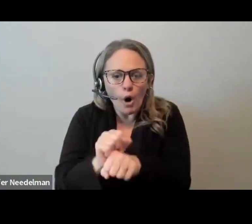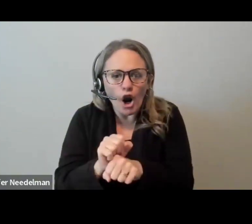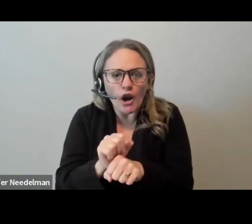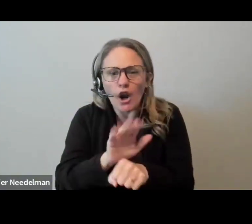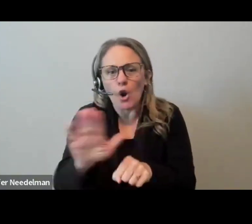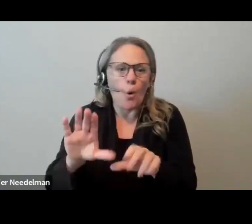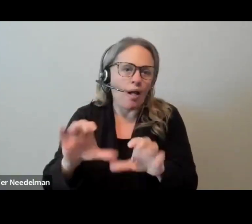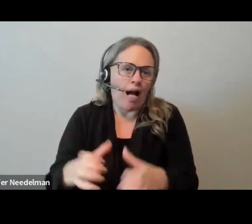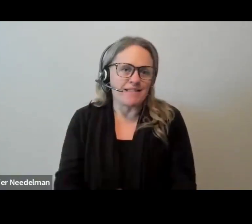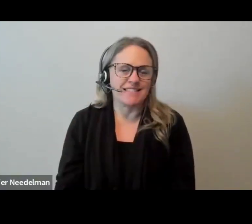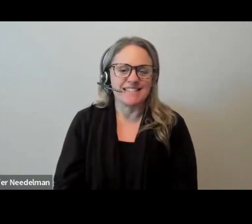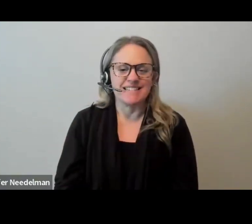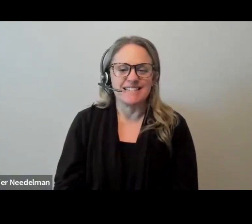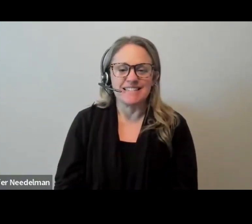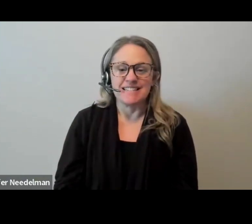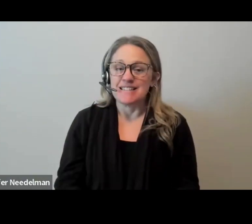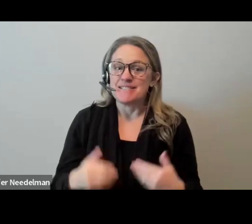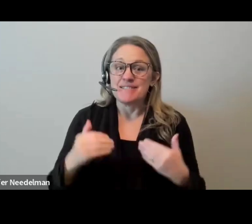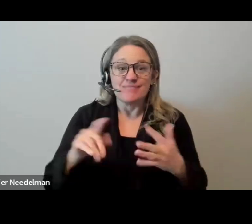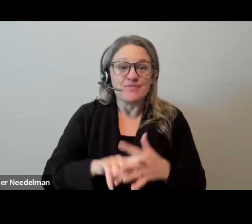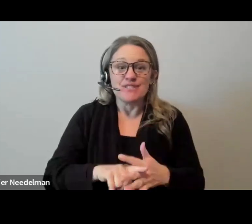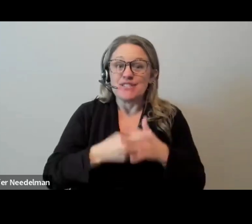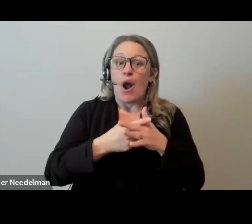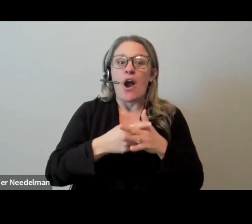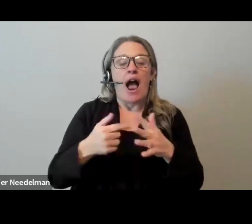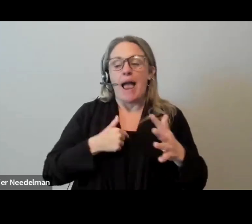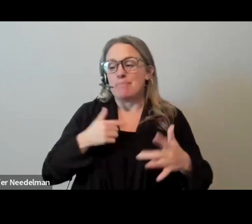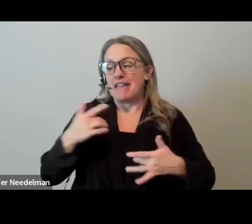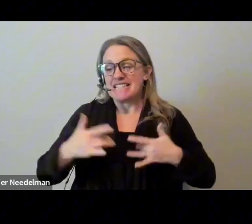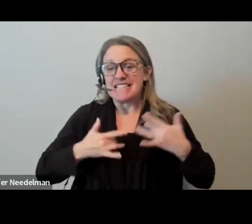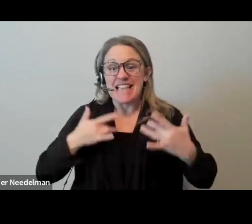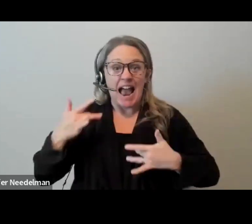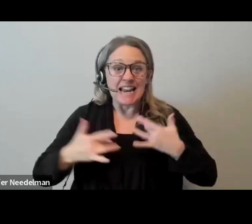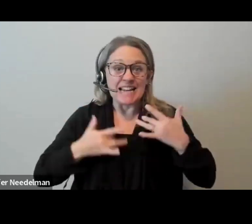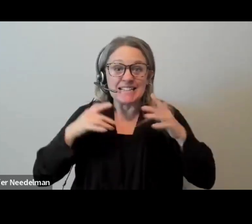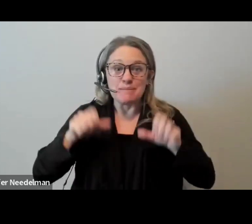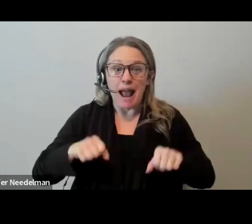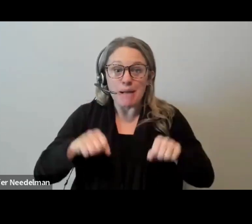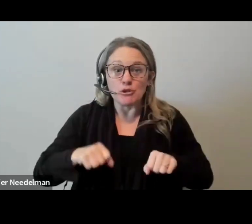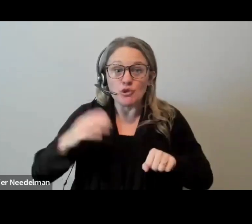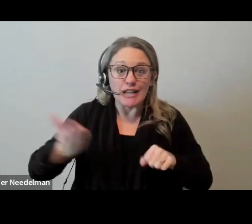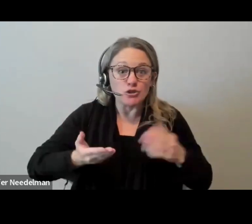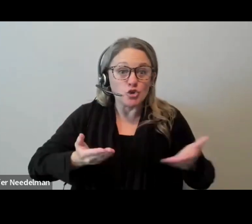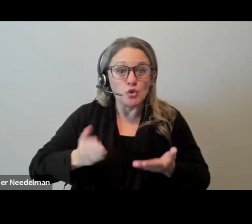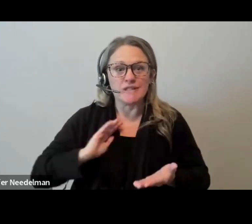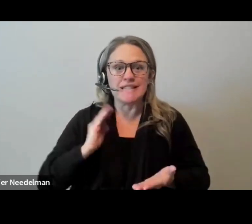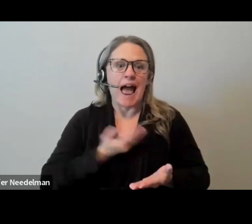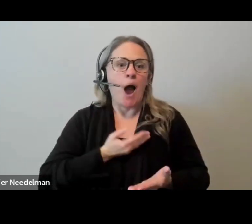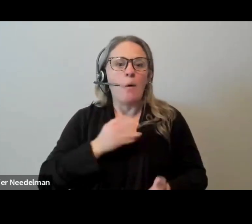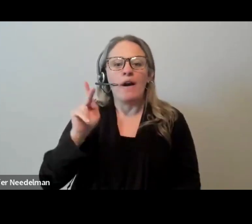So, to kick us off, I'm beyond thrilled to be able to introduce our keynote speaker.